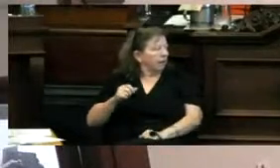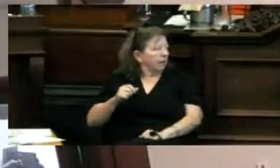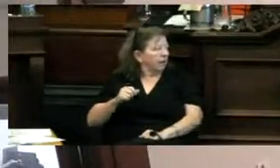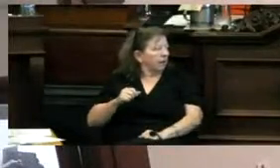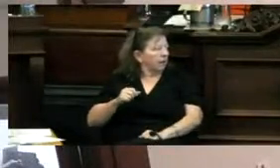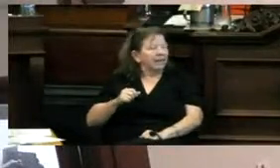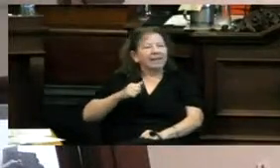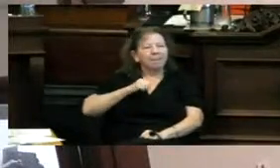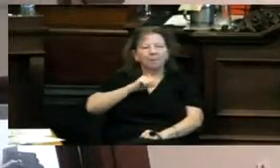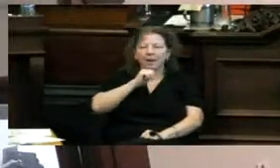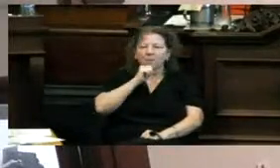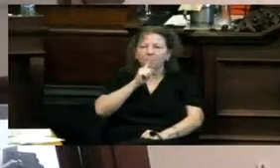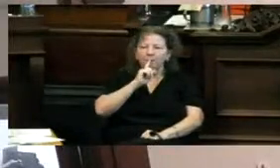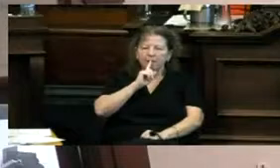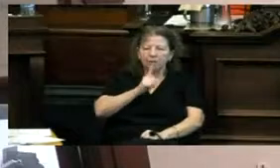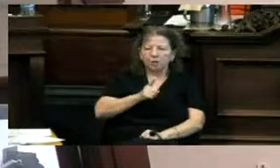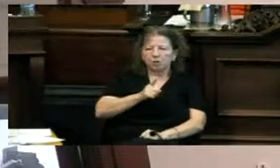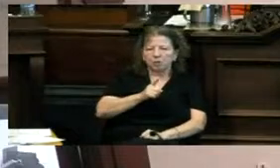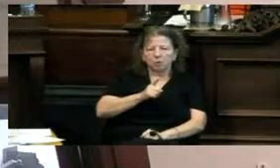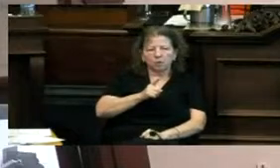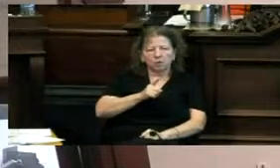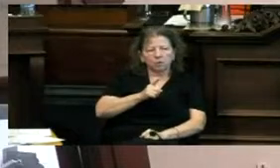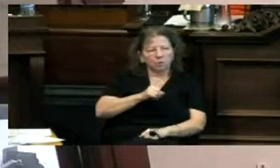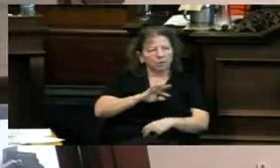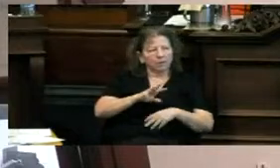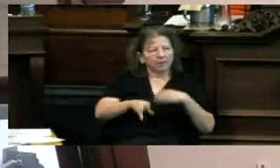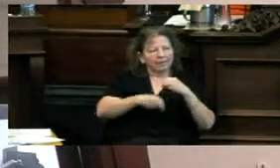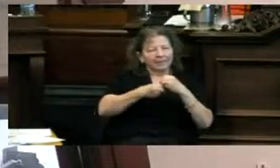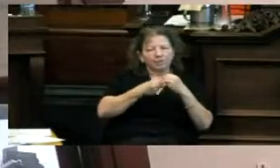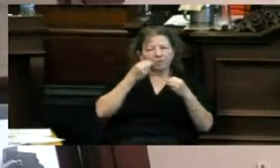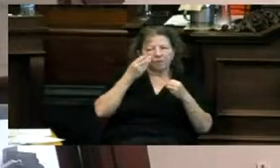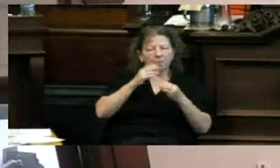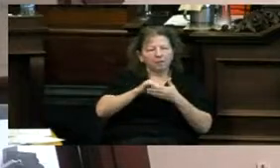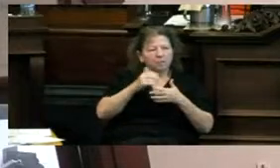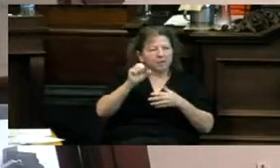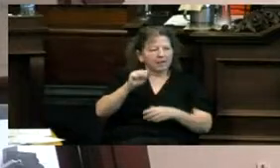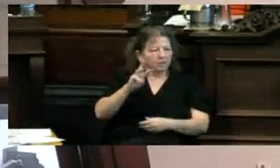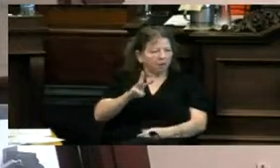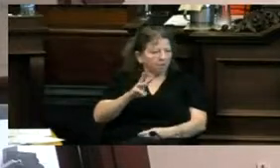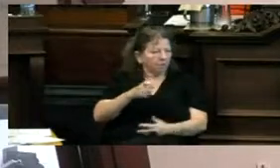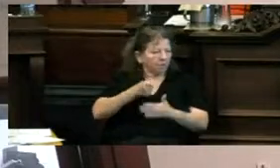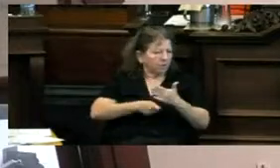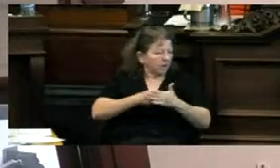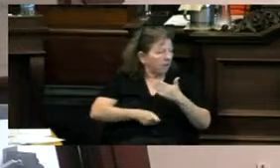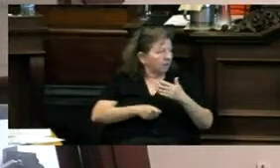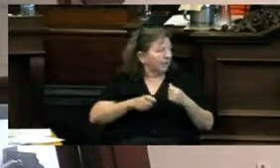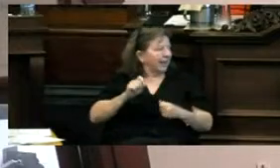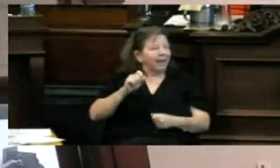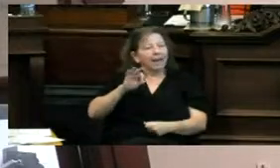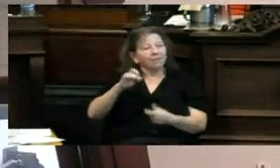evolving process. And then my follow up is that you know, we I'm not really sure if there's